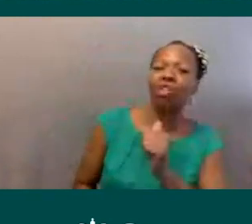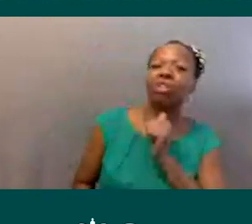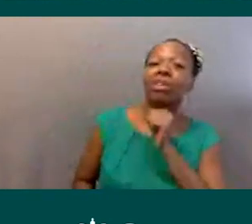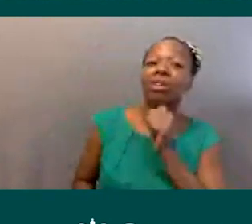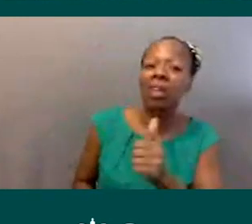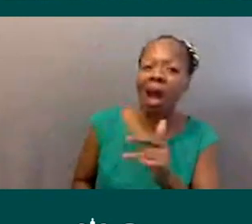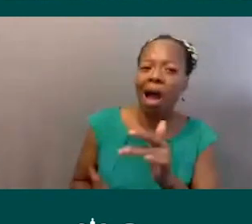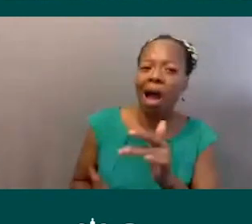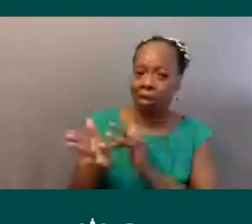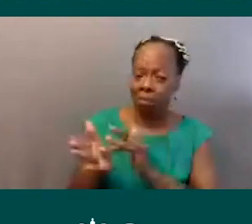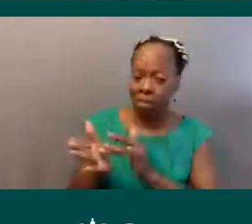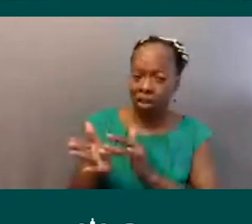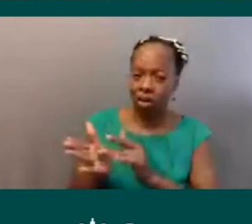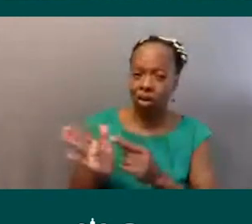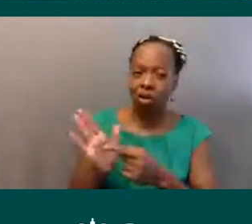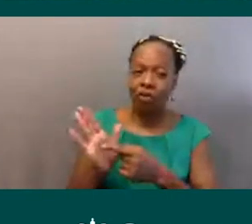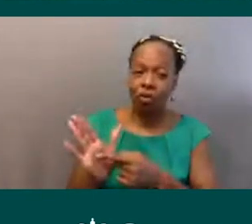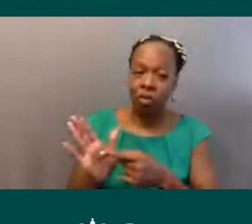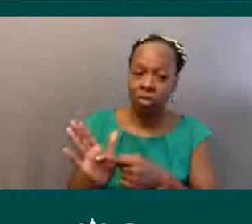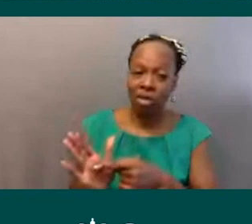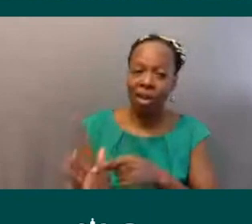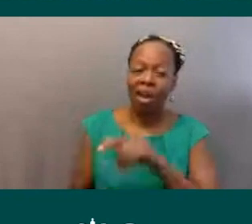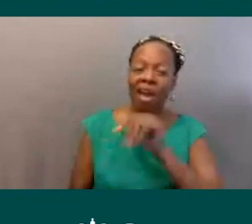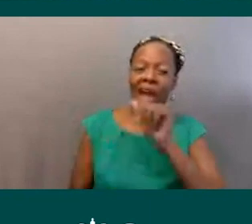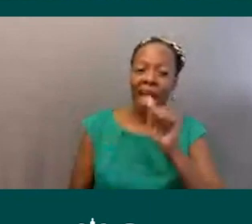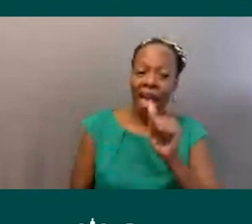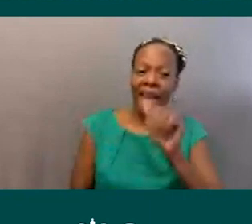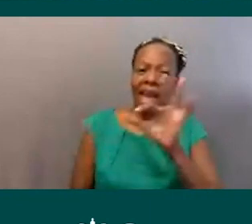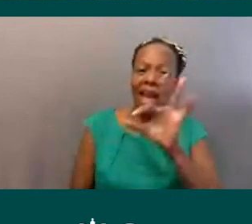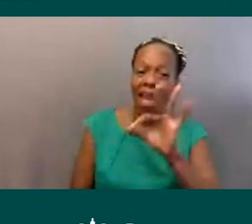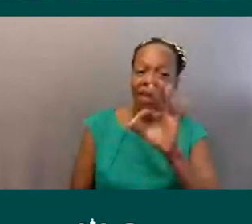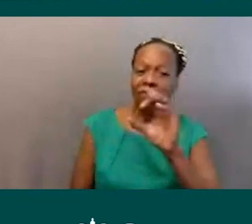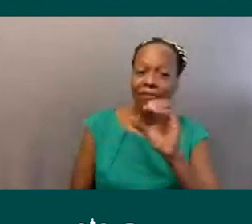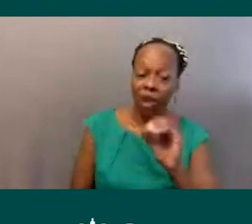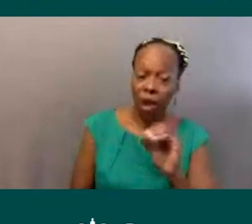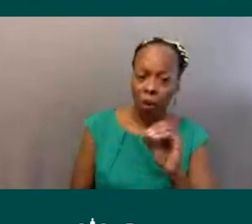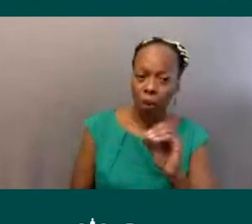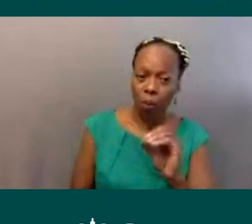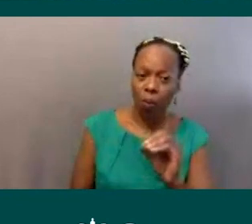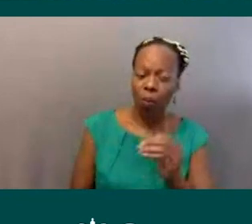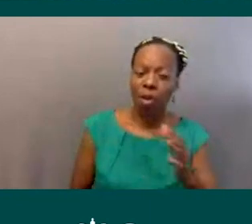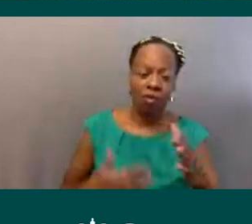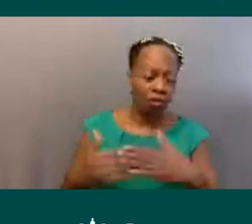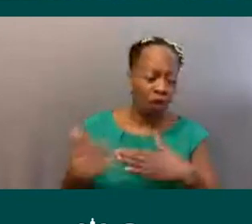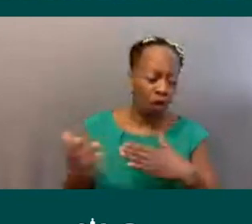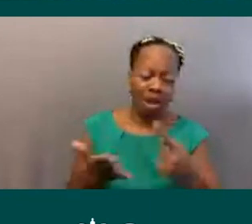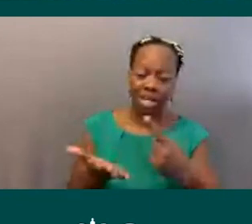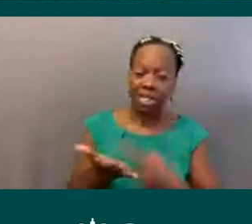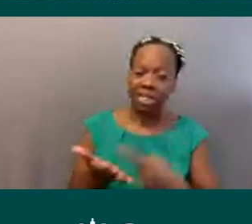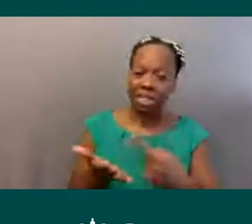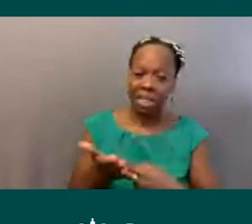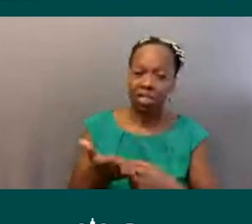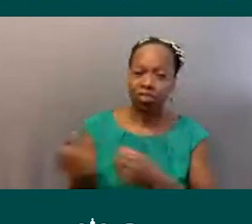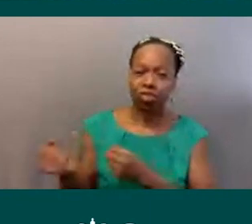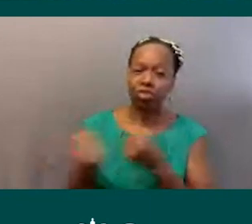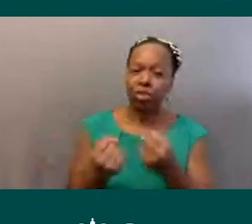So say for example, ankle foot orthosis, so an AFO, or we've spoken about strengthening, what are some of the other options as well?